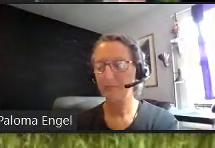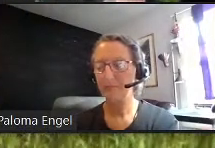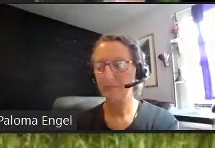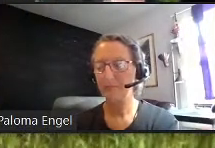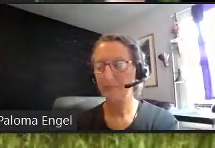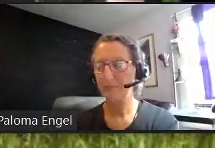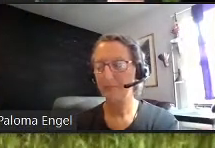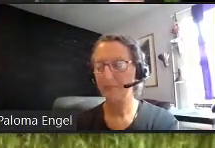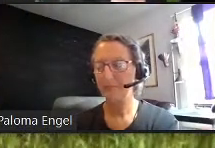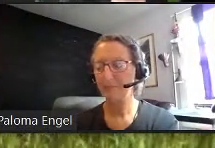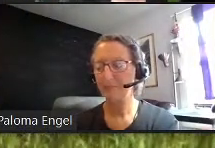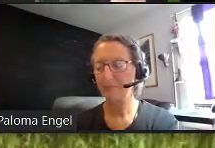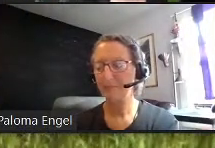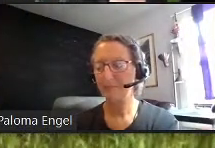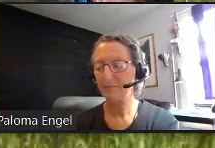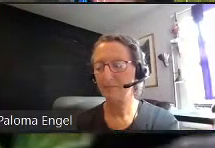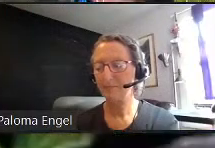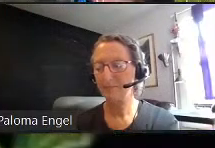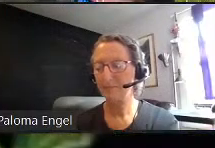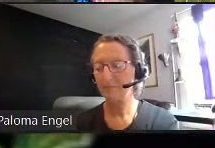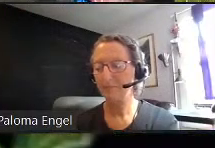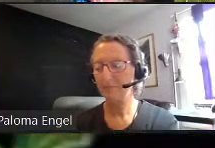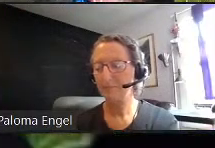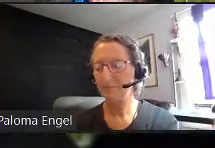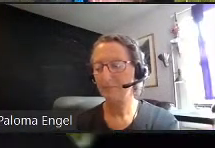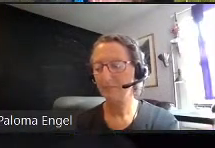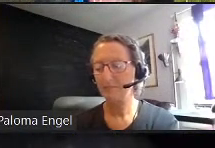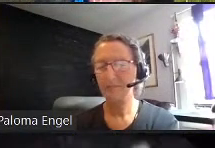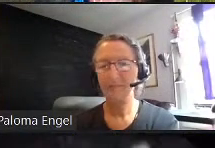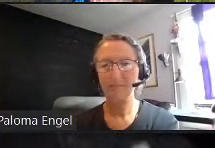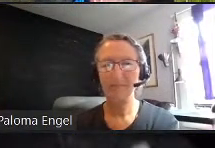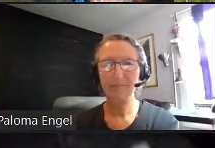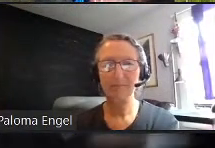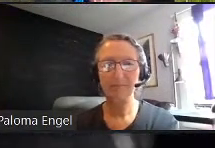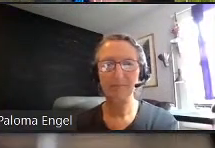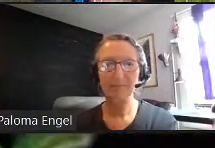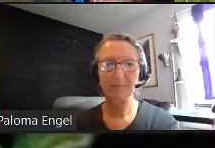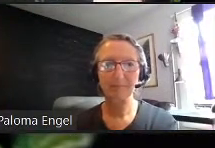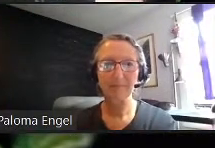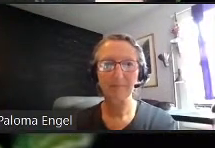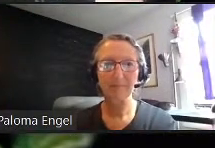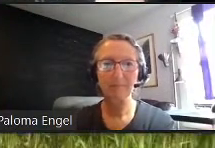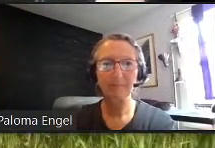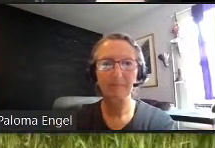That's another question that we have, another question that we have this